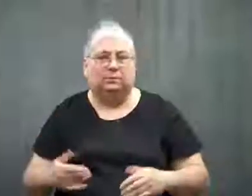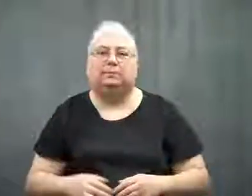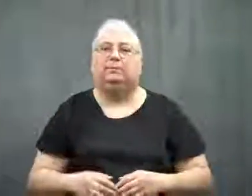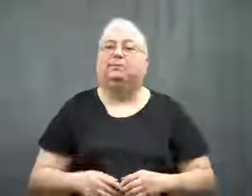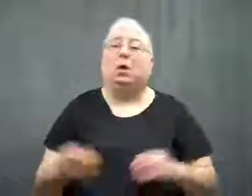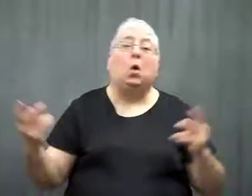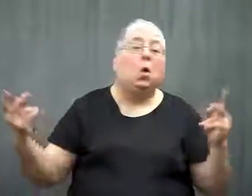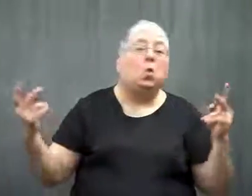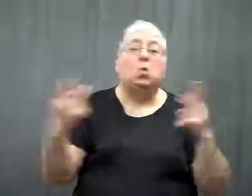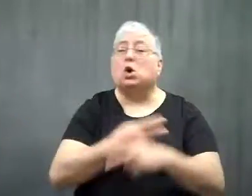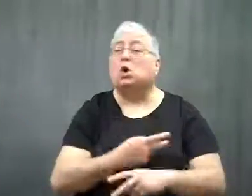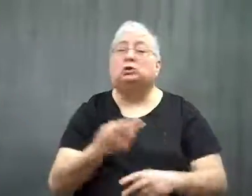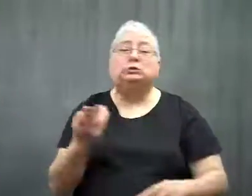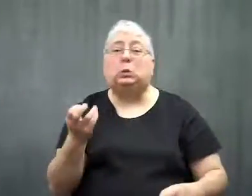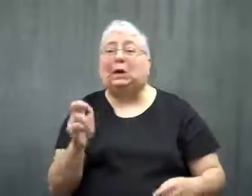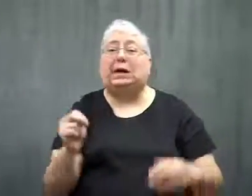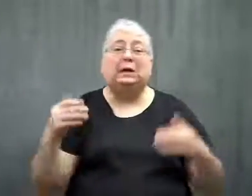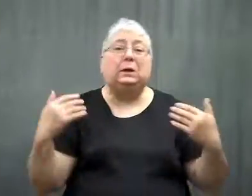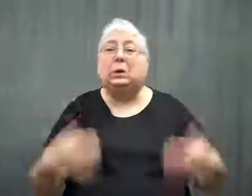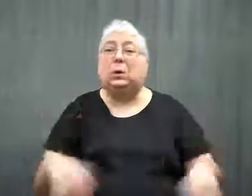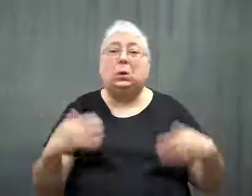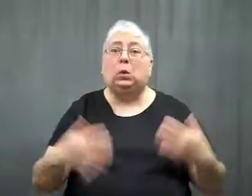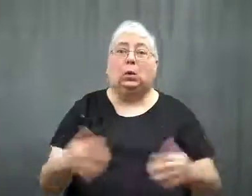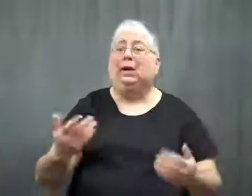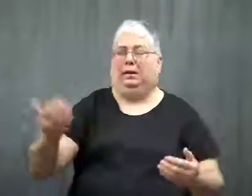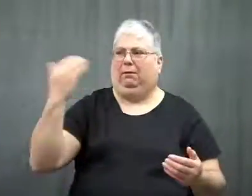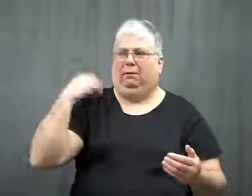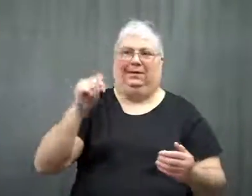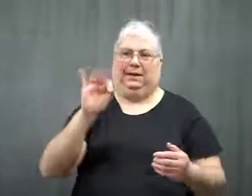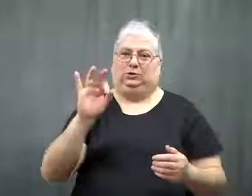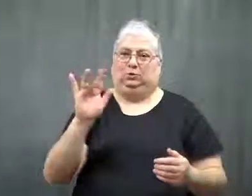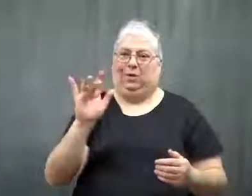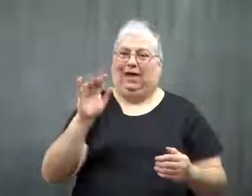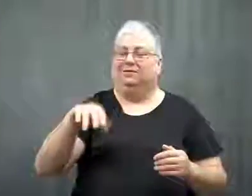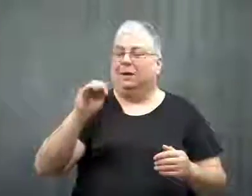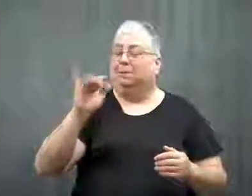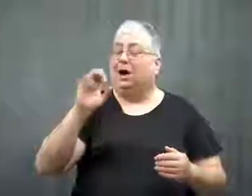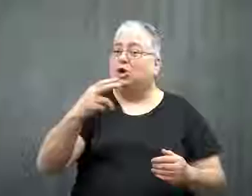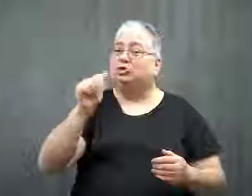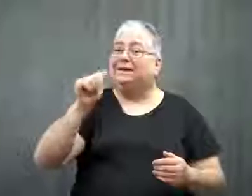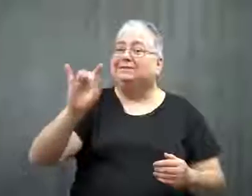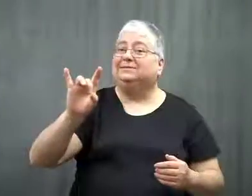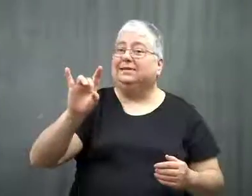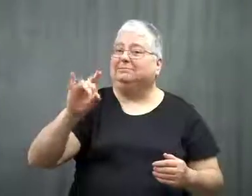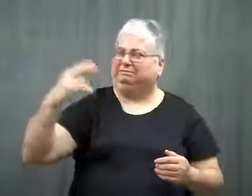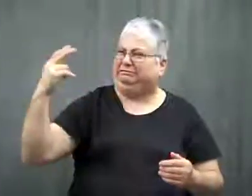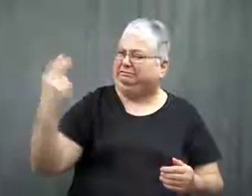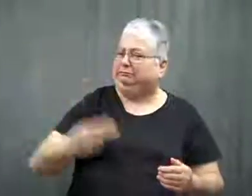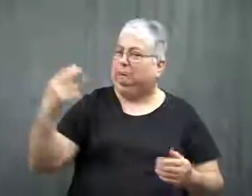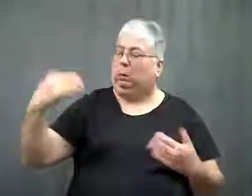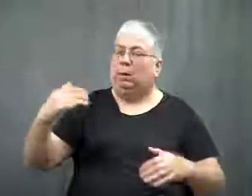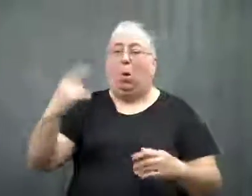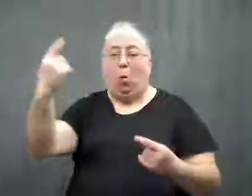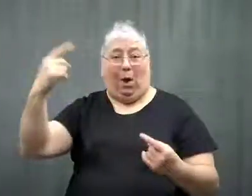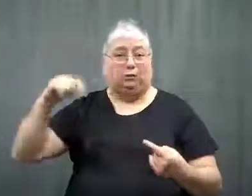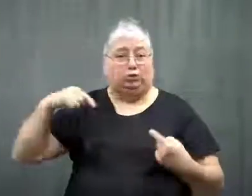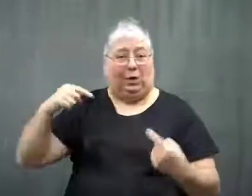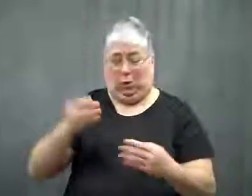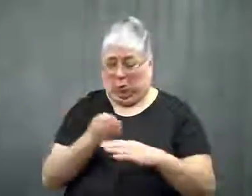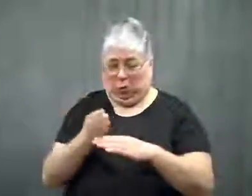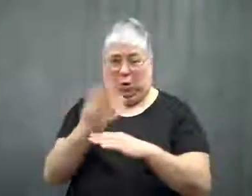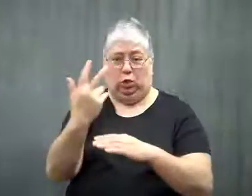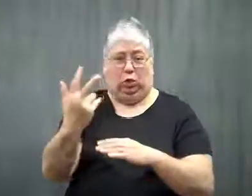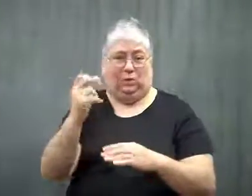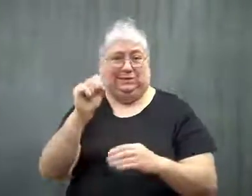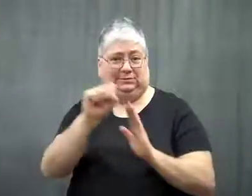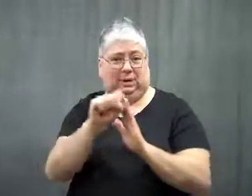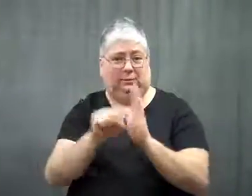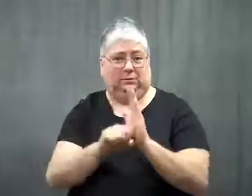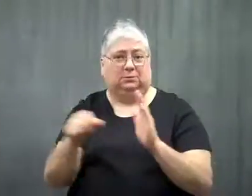The absolute worst was on March 18, 1925, when one tornado went through three states,